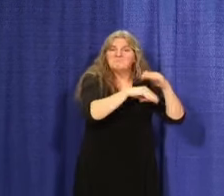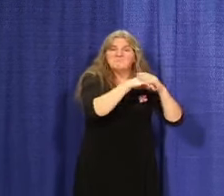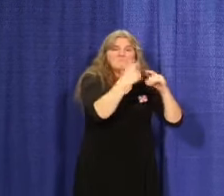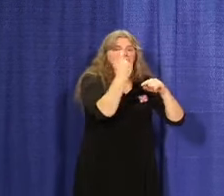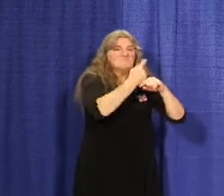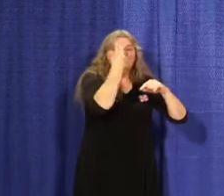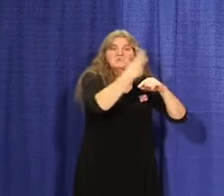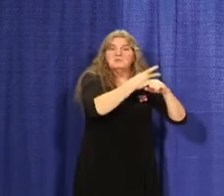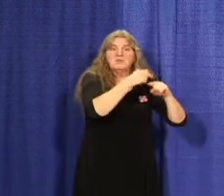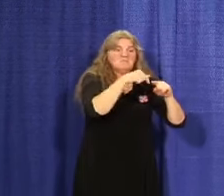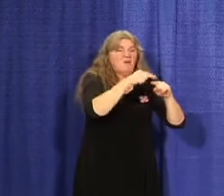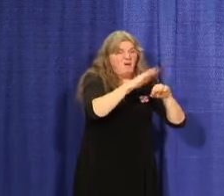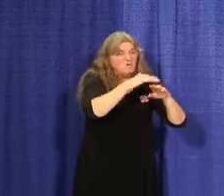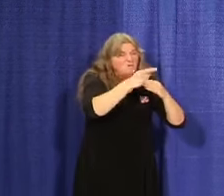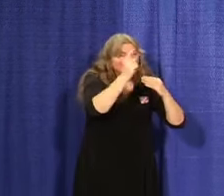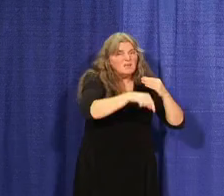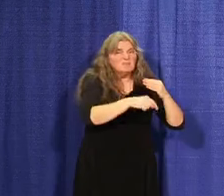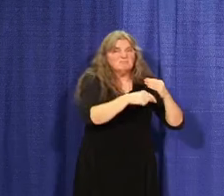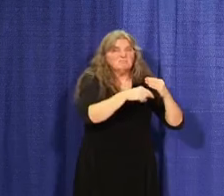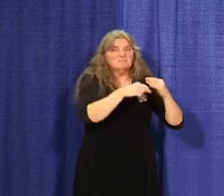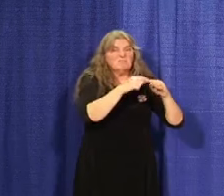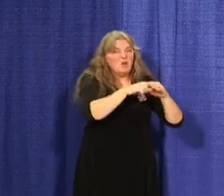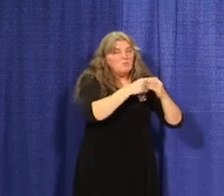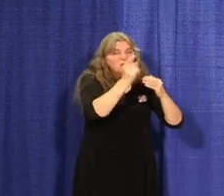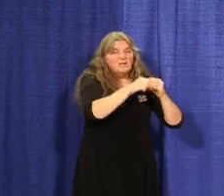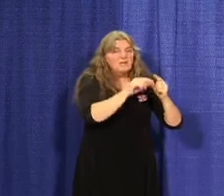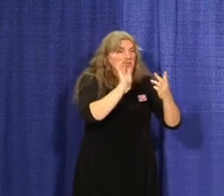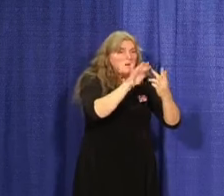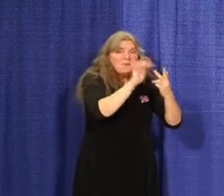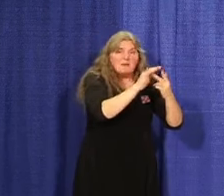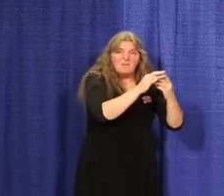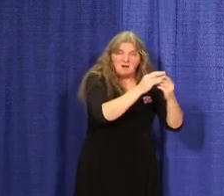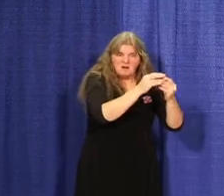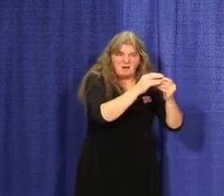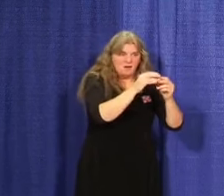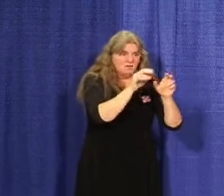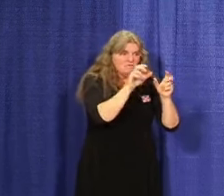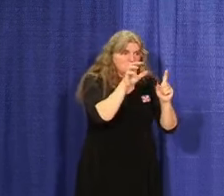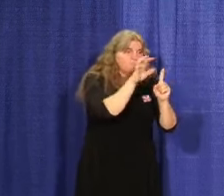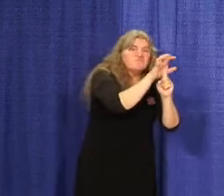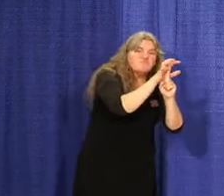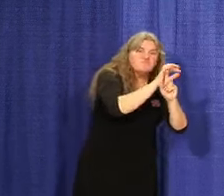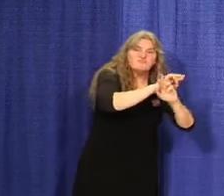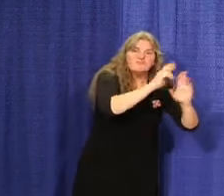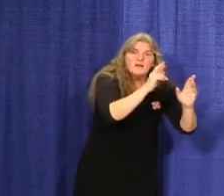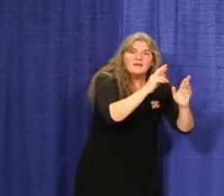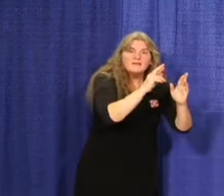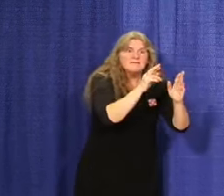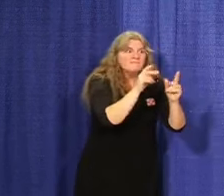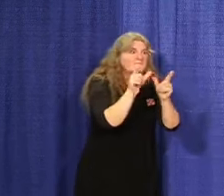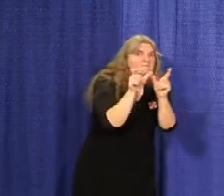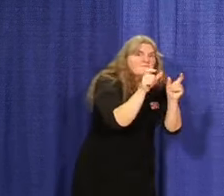weekend. We are constantly weighing this delicate balance of providing information important for people